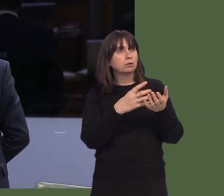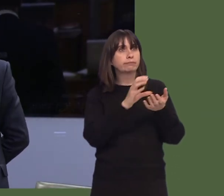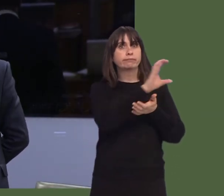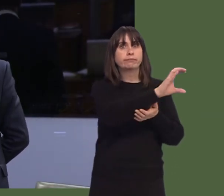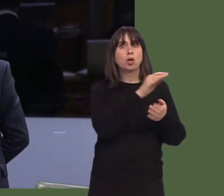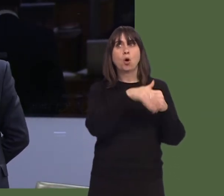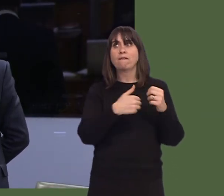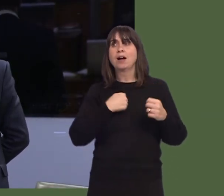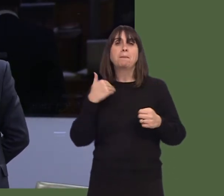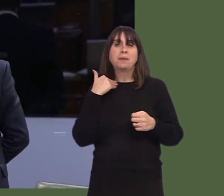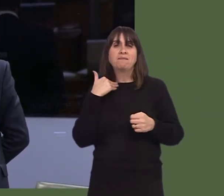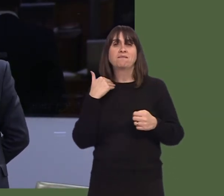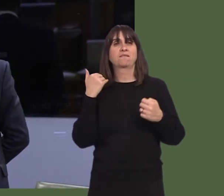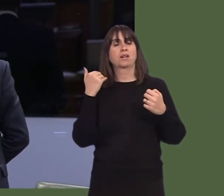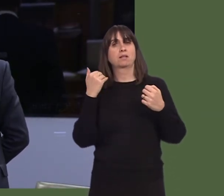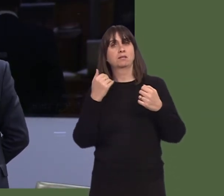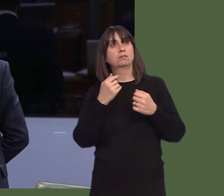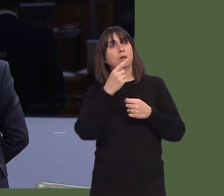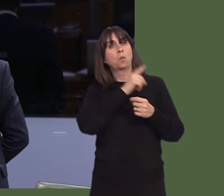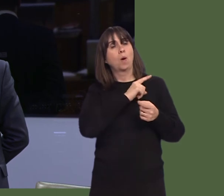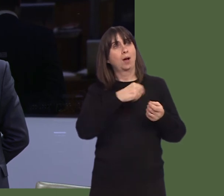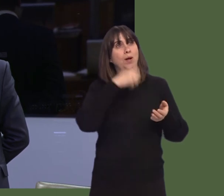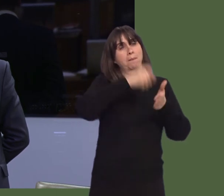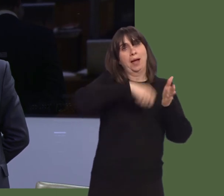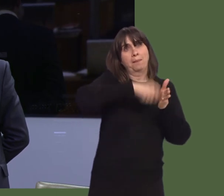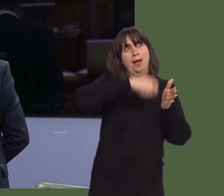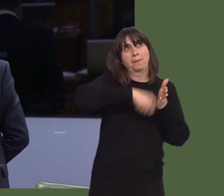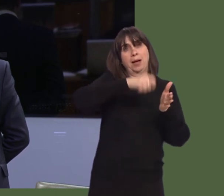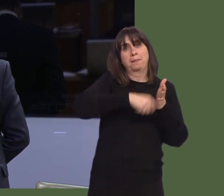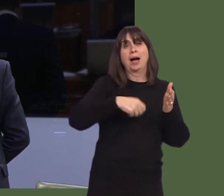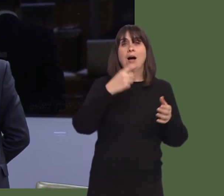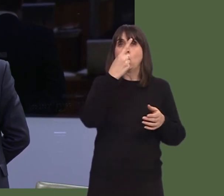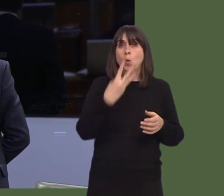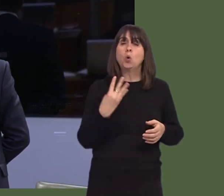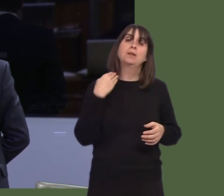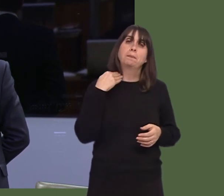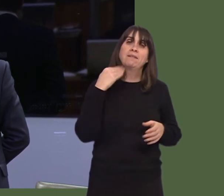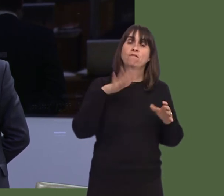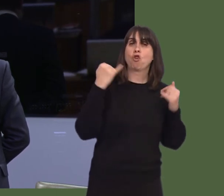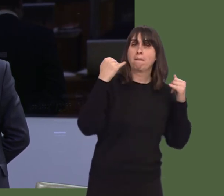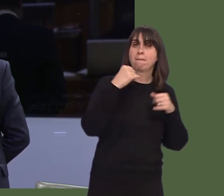are: (a) will there be customs checks; and (b) will they be comprehensive or random? They were never comprehensive in the past; they were always random.